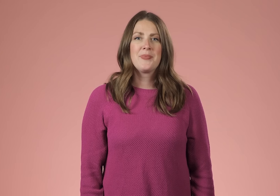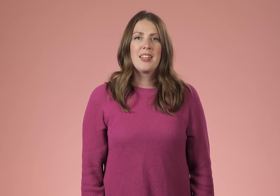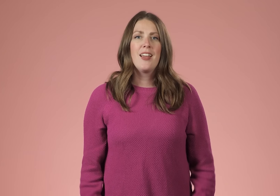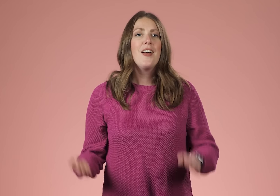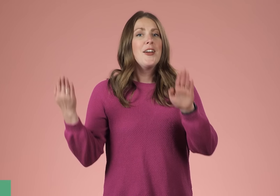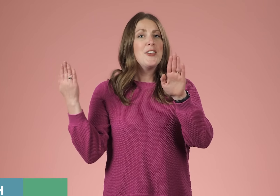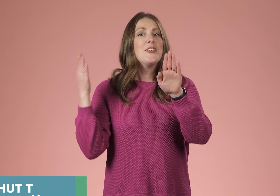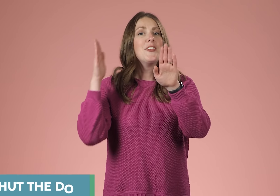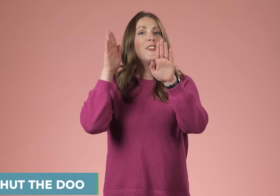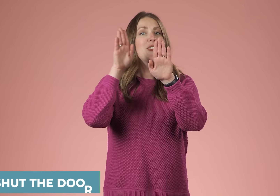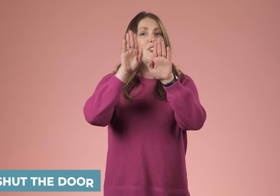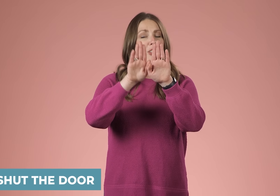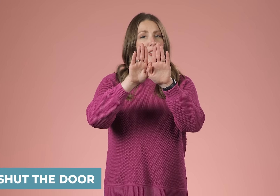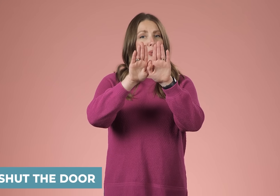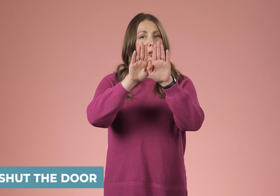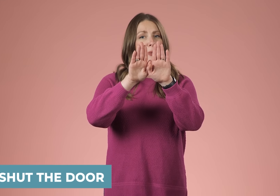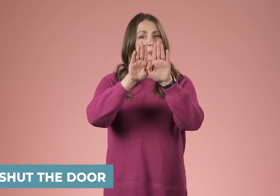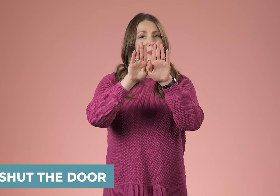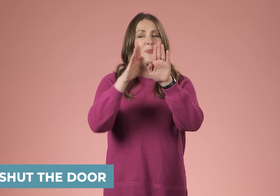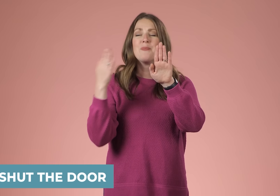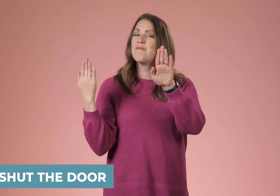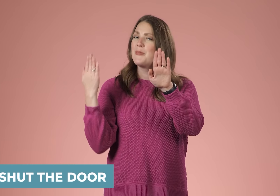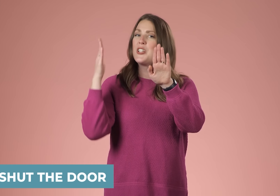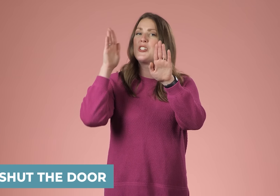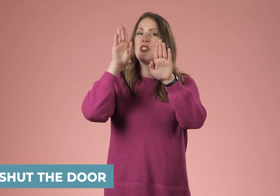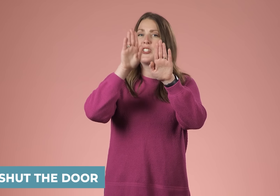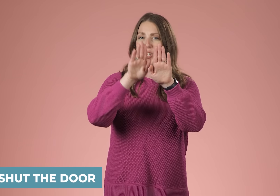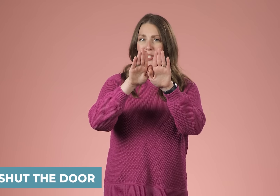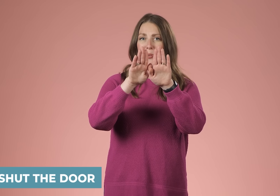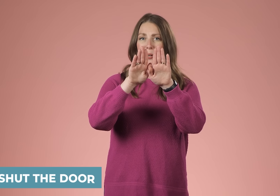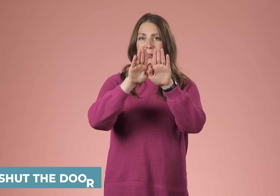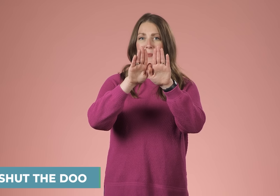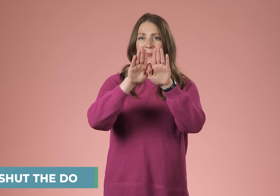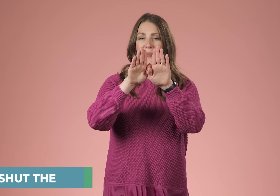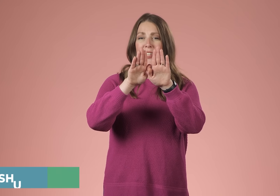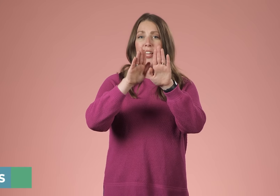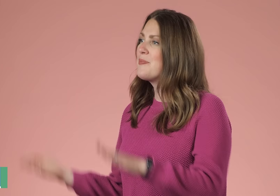Shut the door